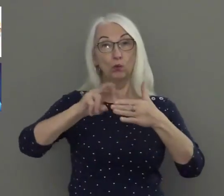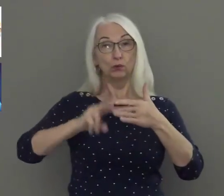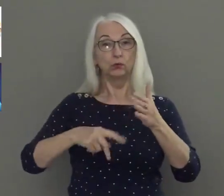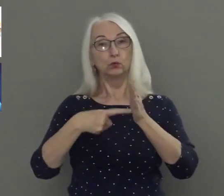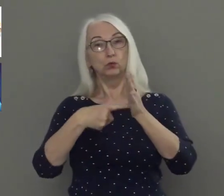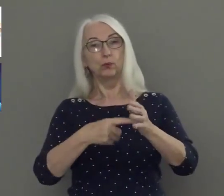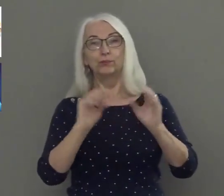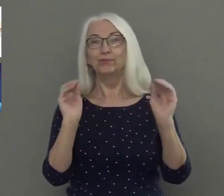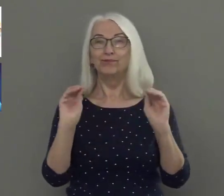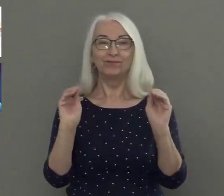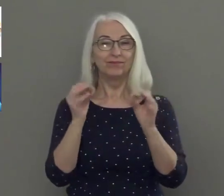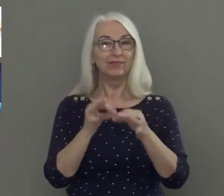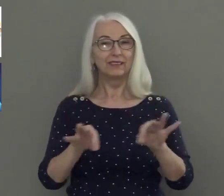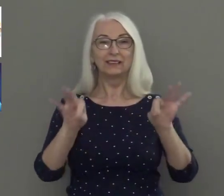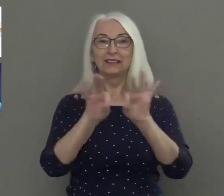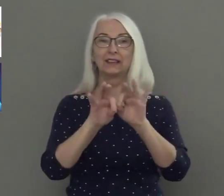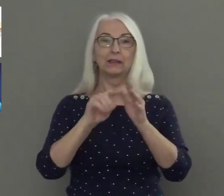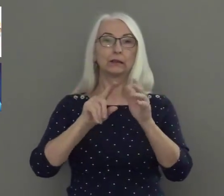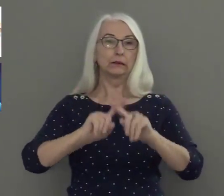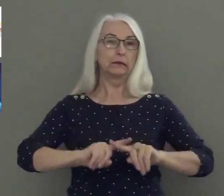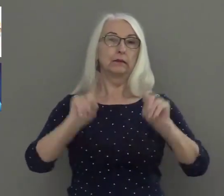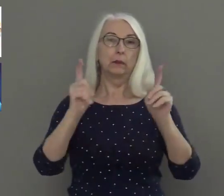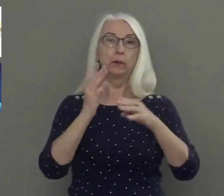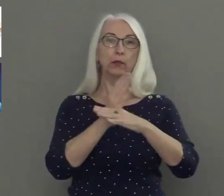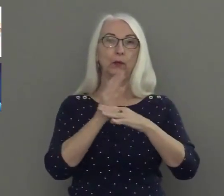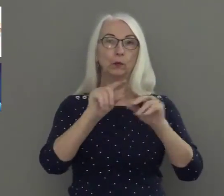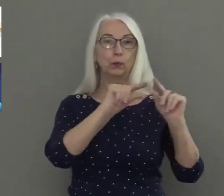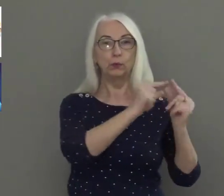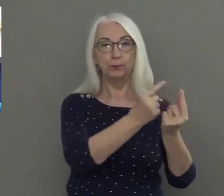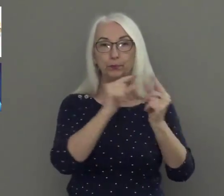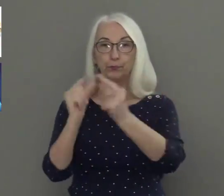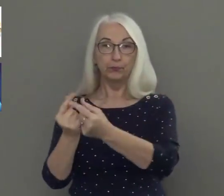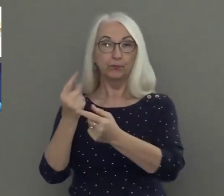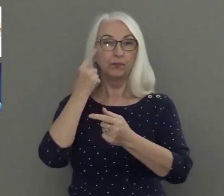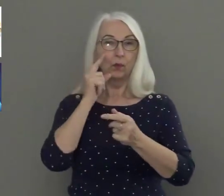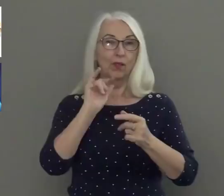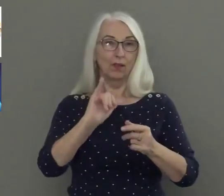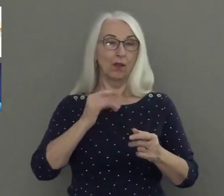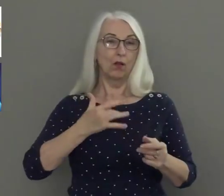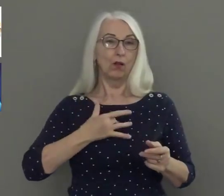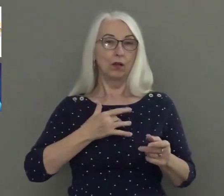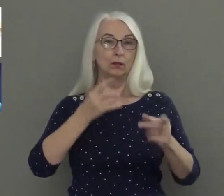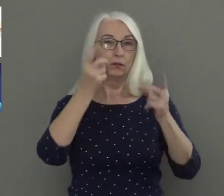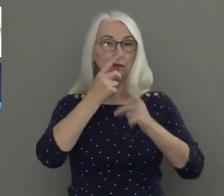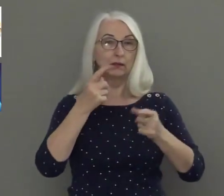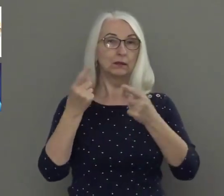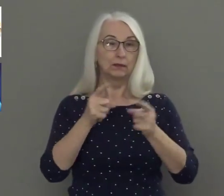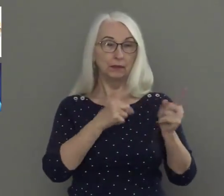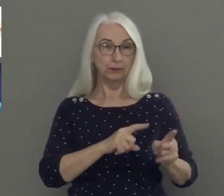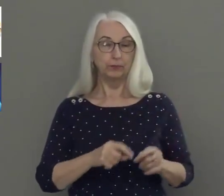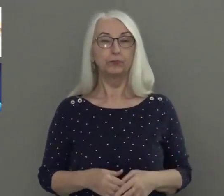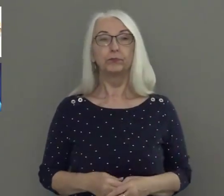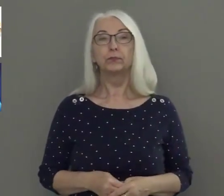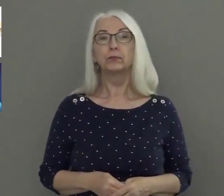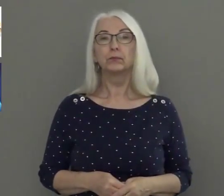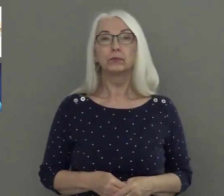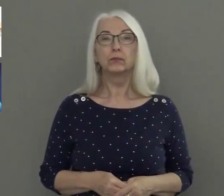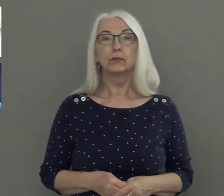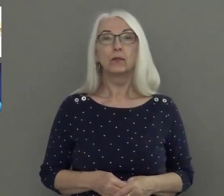The results showed no significant difference between groups for cardiovascular disease events.